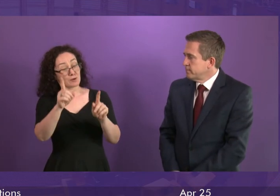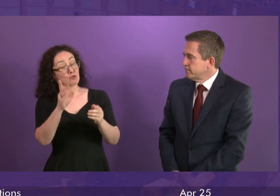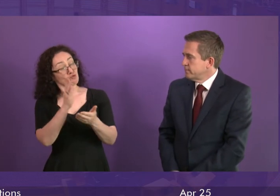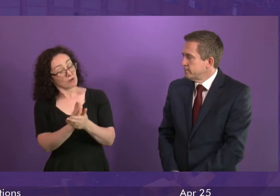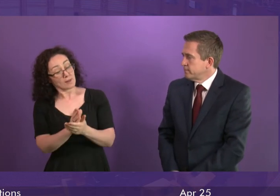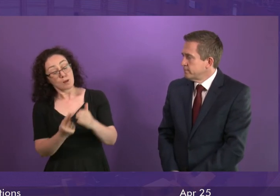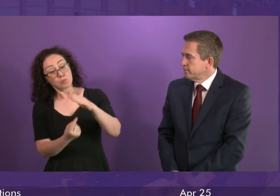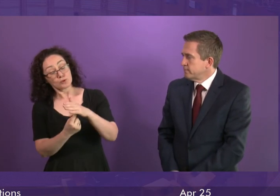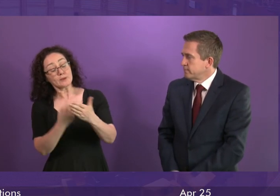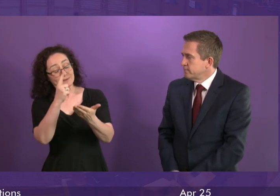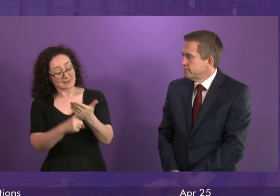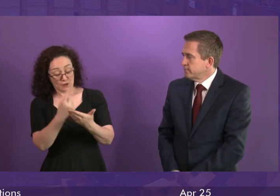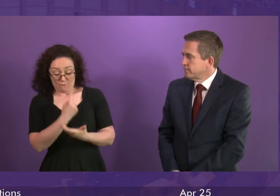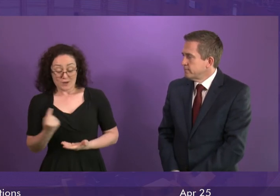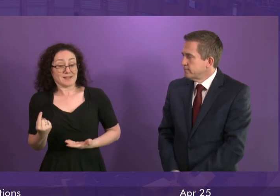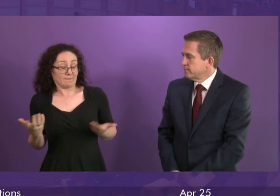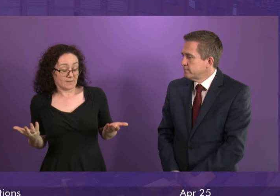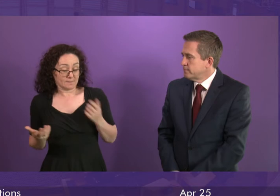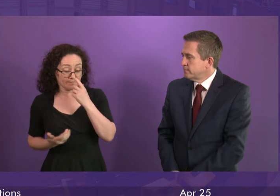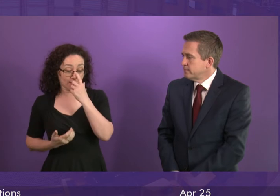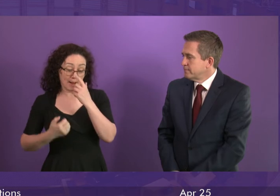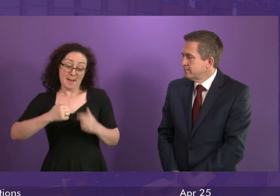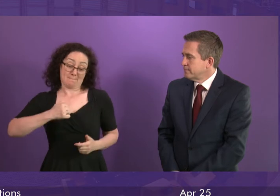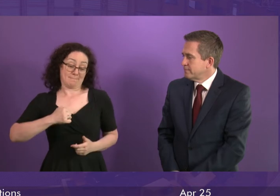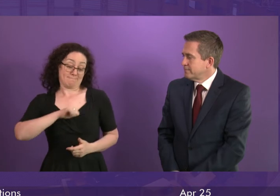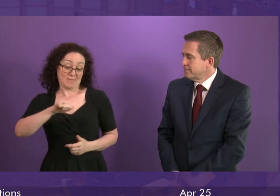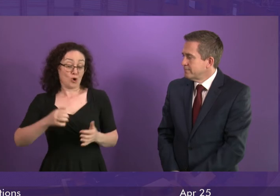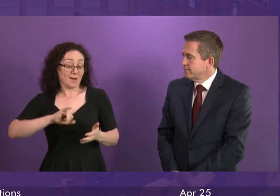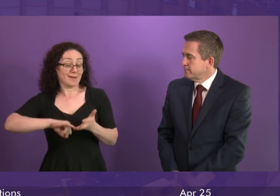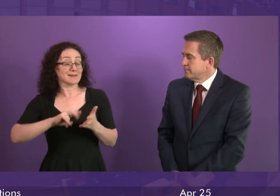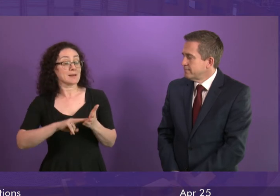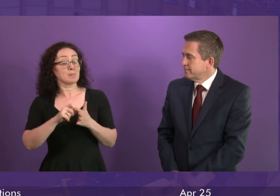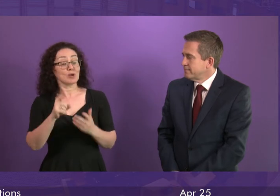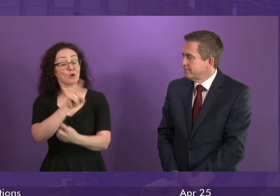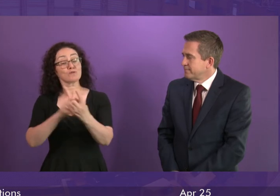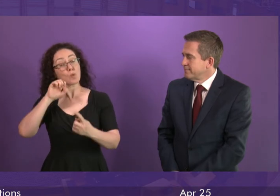As some have noticed, my party conference is taking place at the weekend, when we will